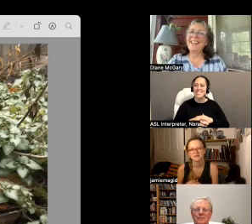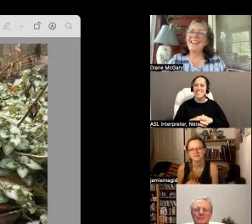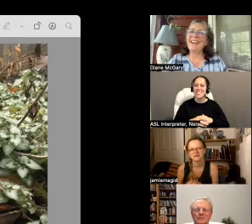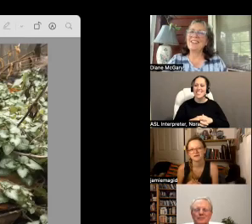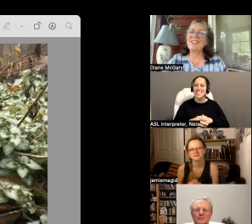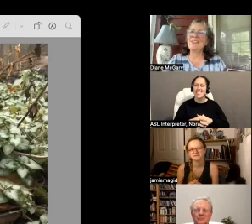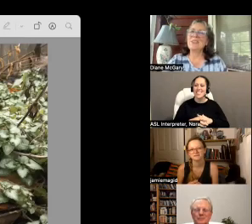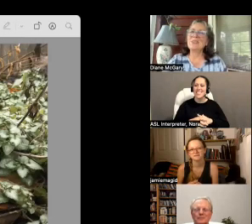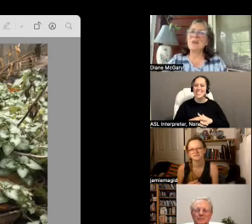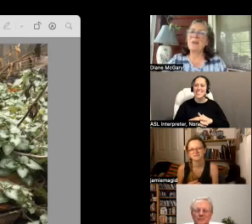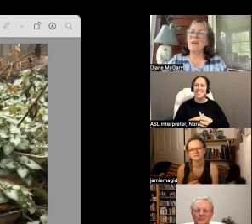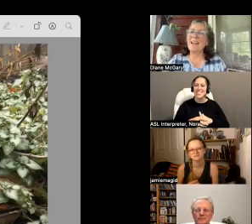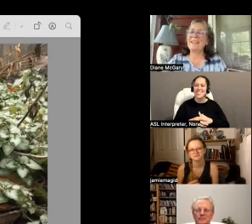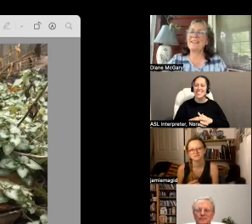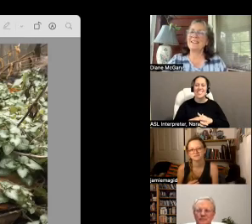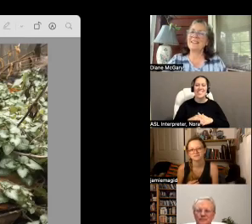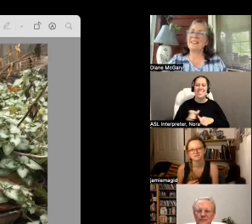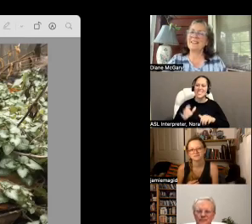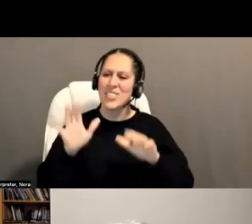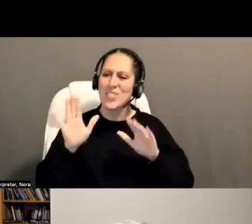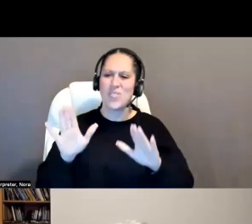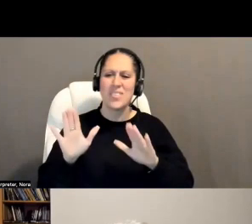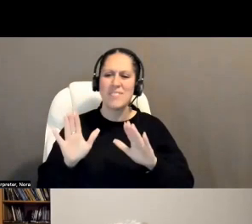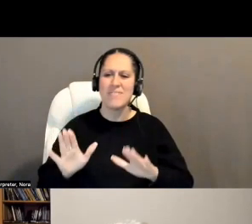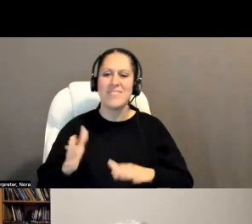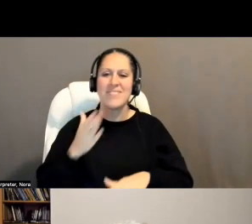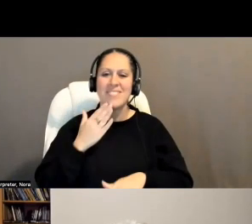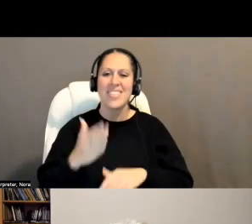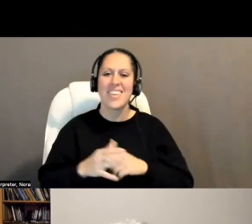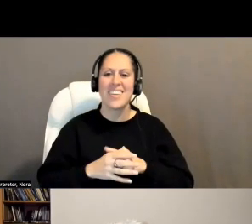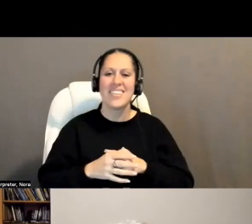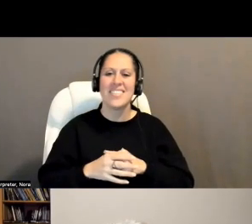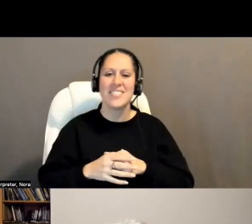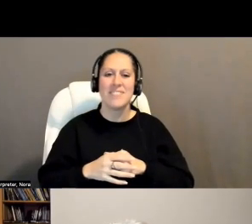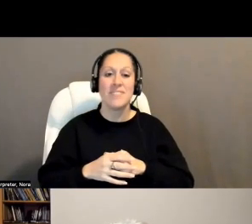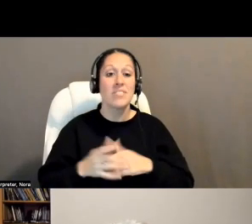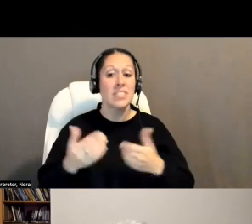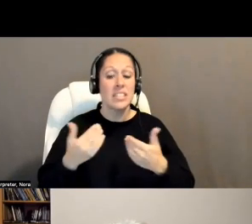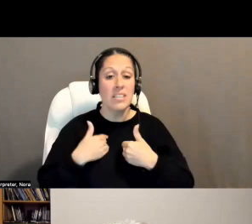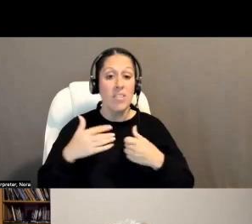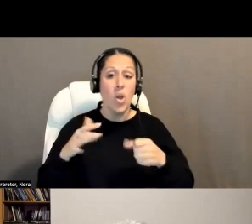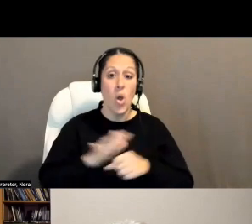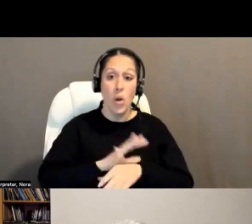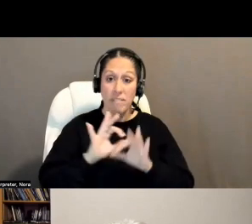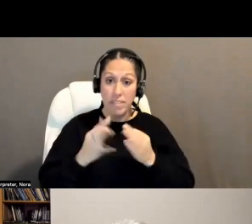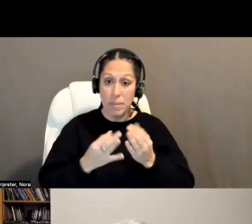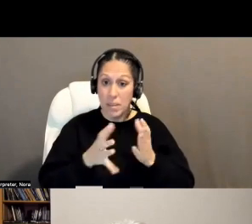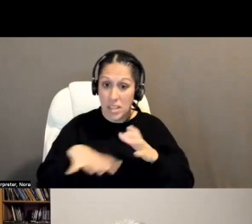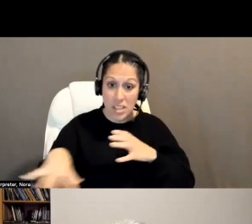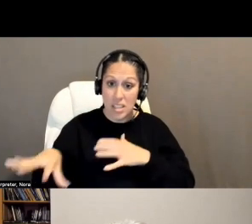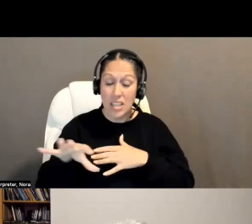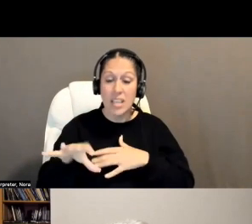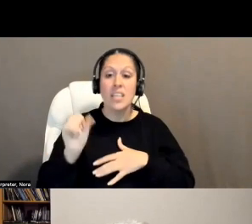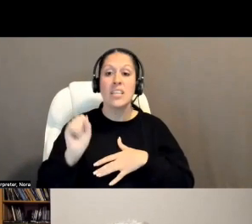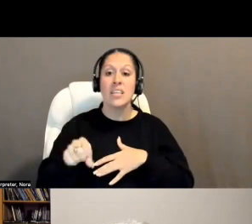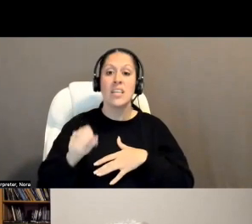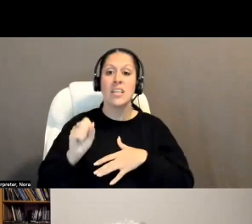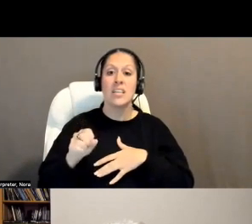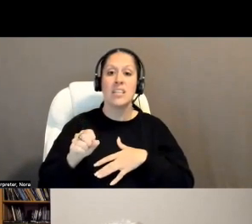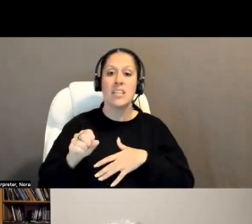Yeah. So, great. Oh, thank you. So, she has a whole family going somewhere. Yeah. I mean, they're all, like, they've all